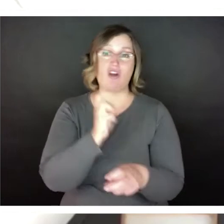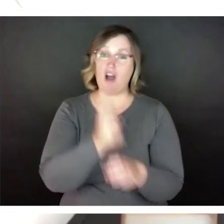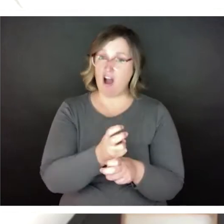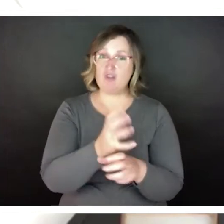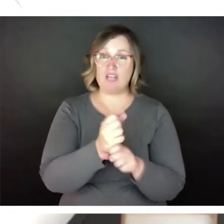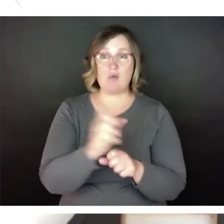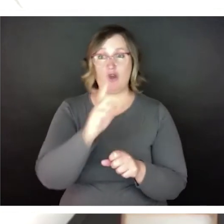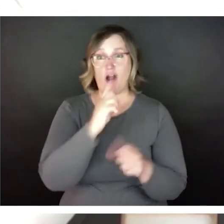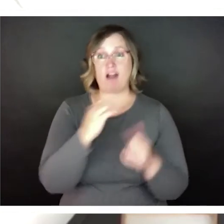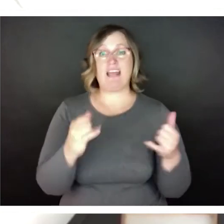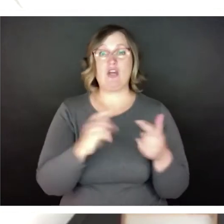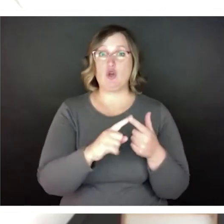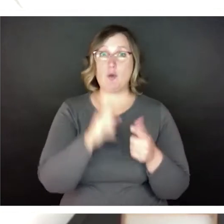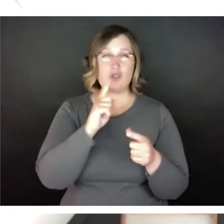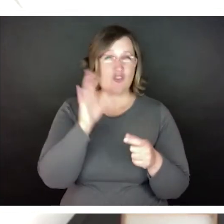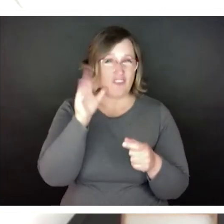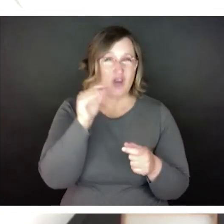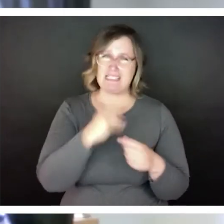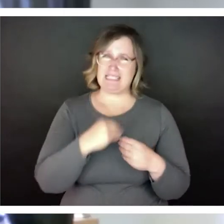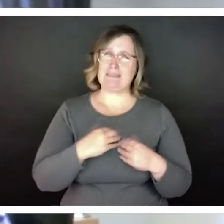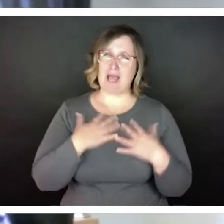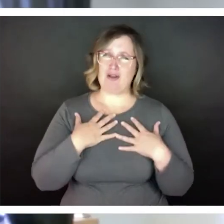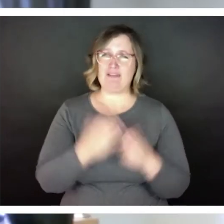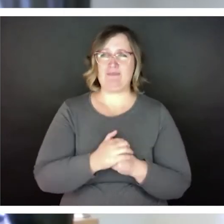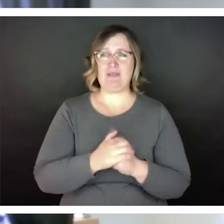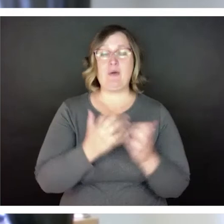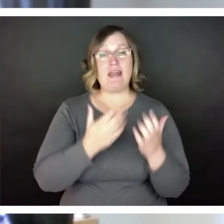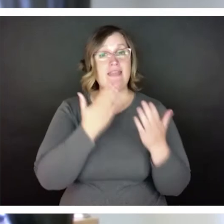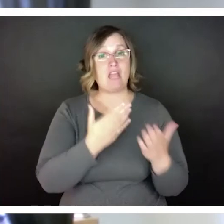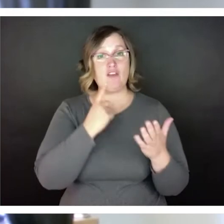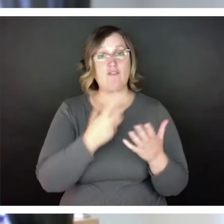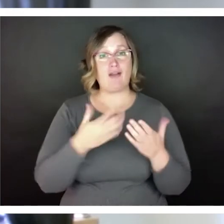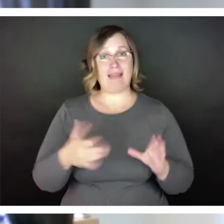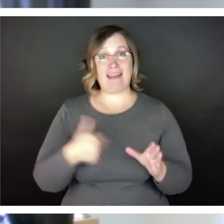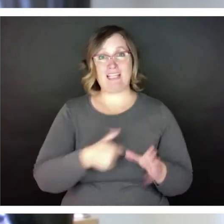and your perseverance is inspiring. We want to thank you for letting us be part of your journey.